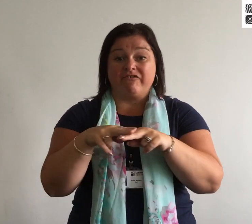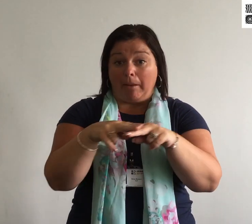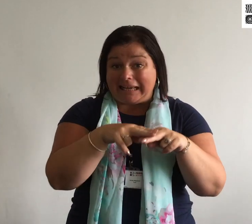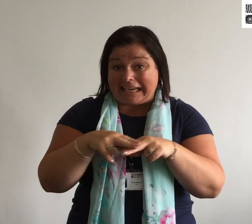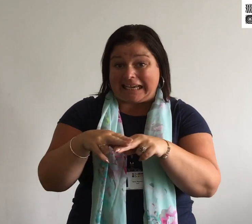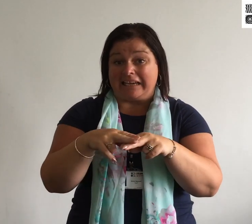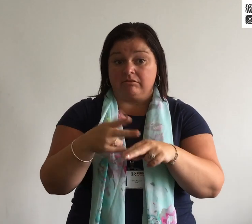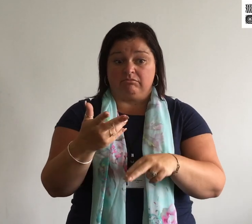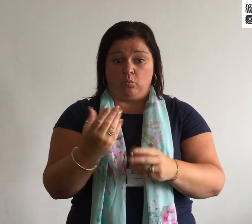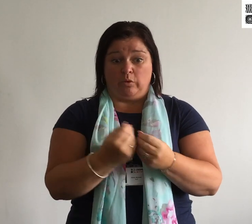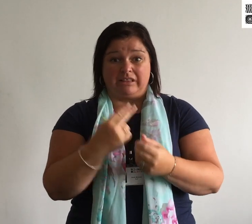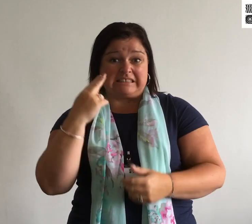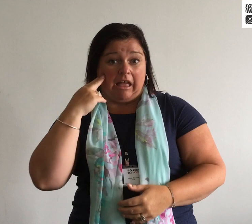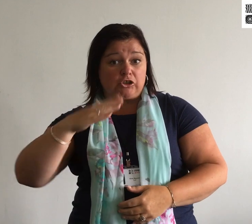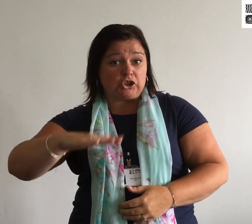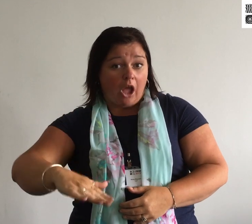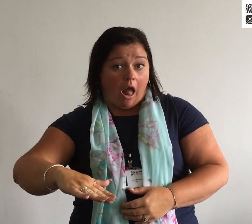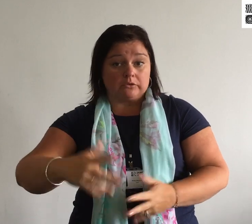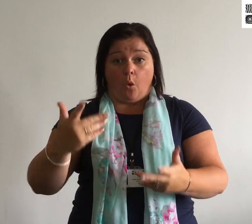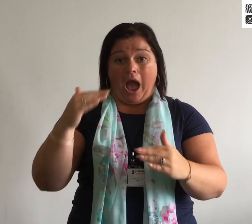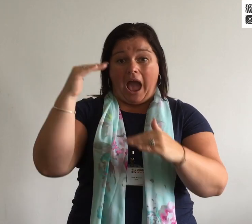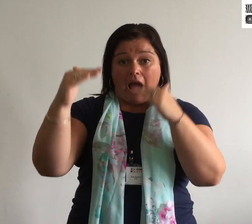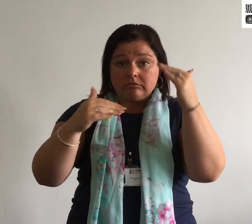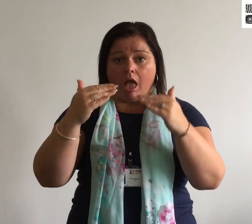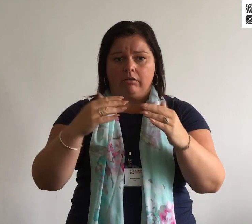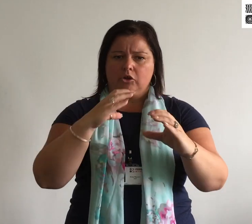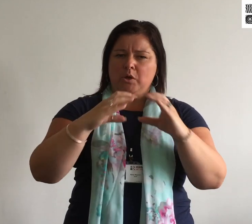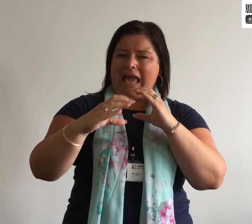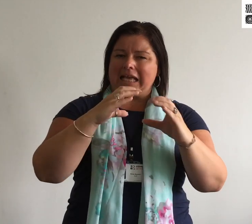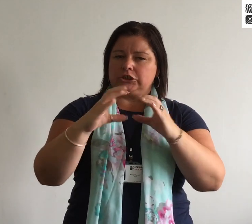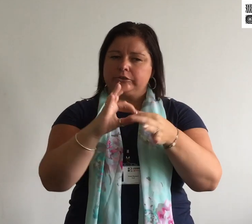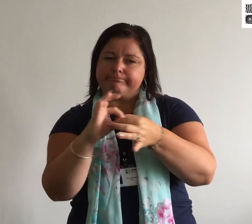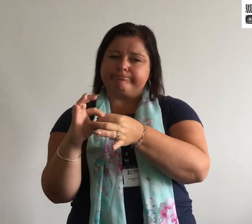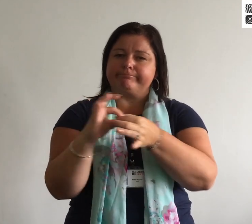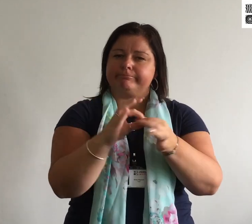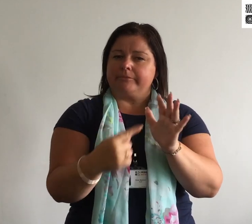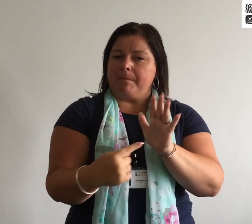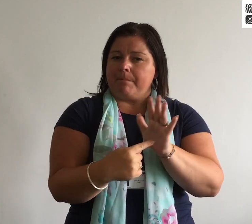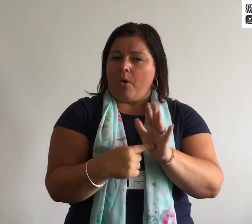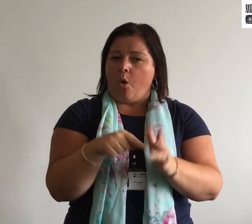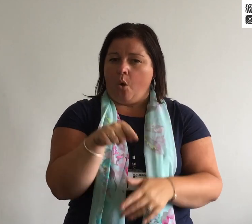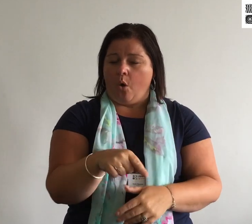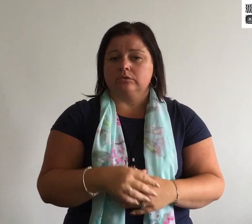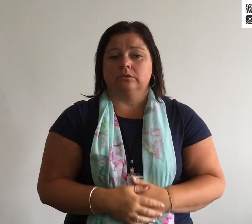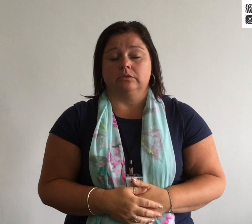and families where there is a Deaf child or adult and good communication is vitally important.